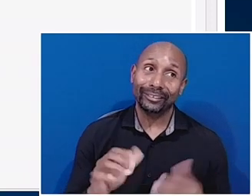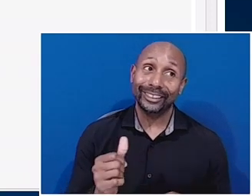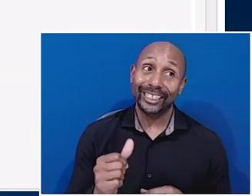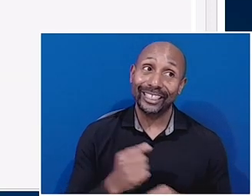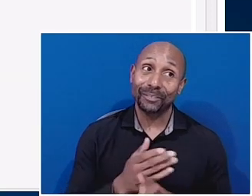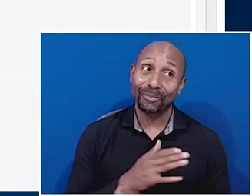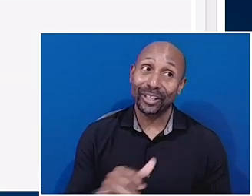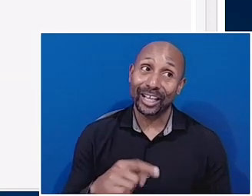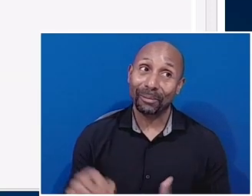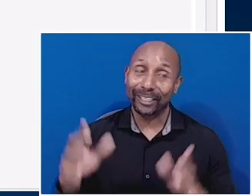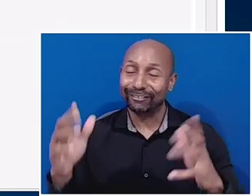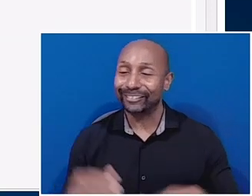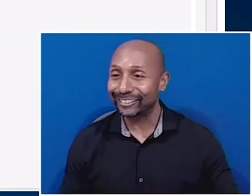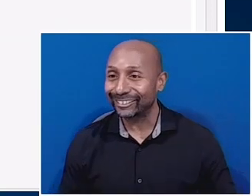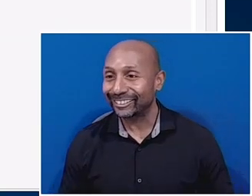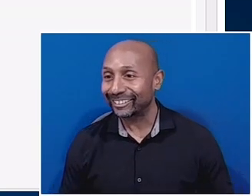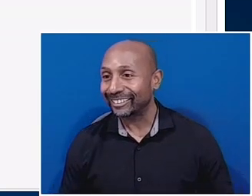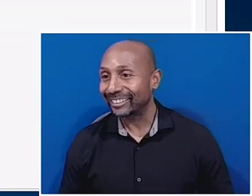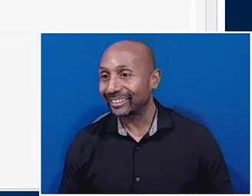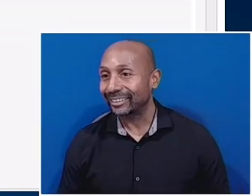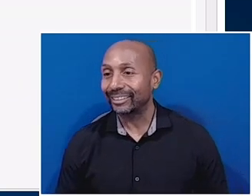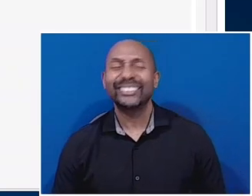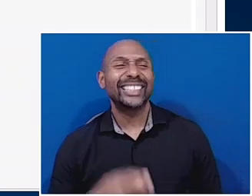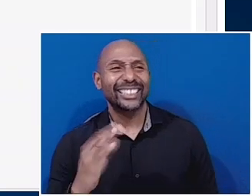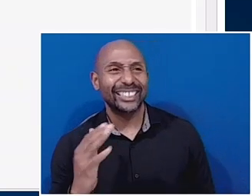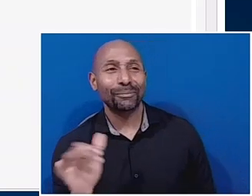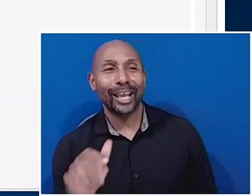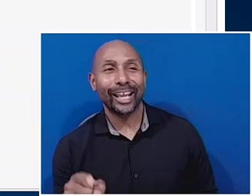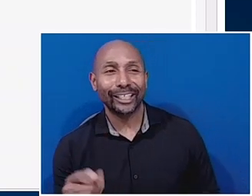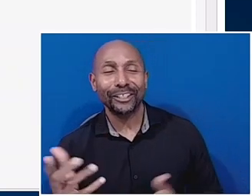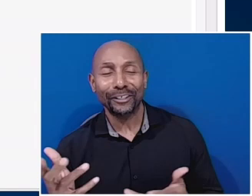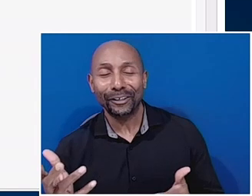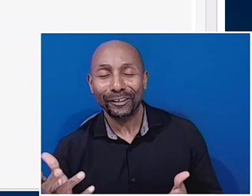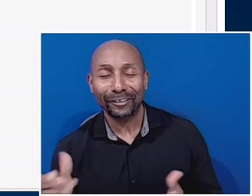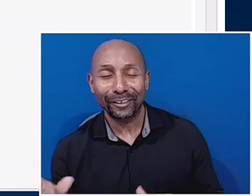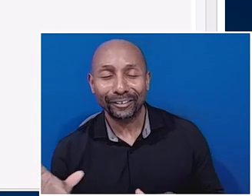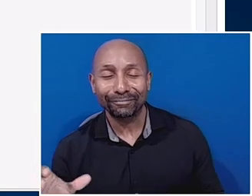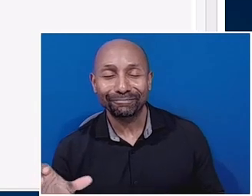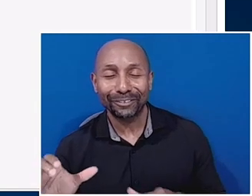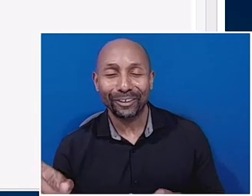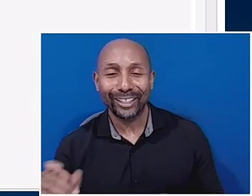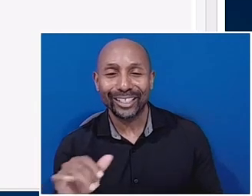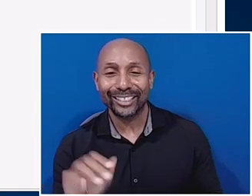And I don't mean to begrudge the committee. I mean, understanding that not lot of folks on this committee have a dog in this